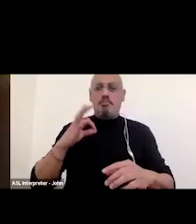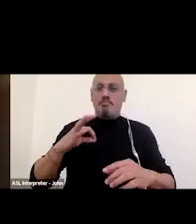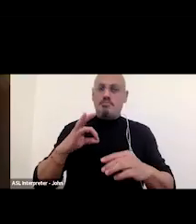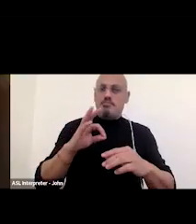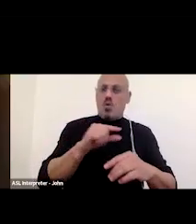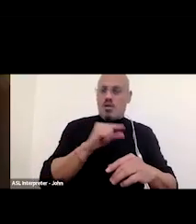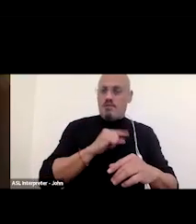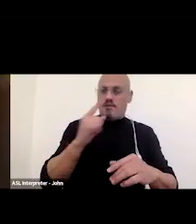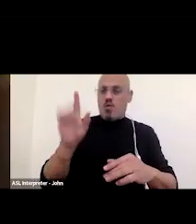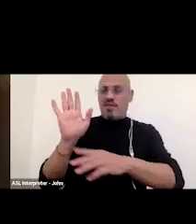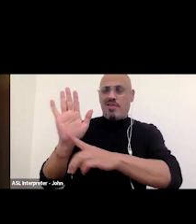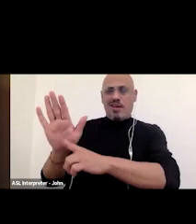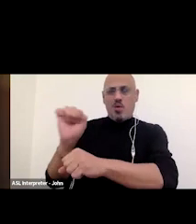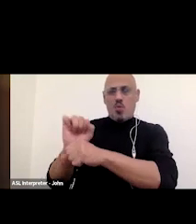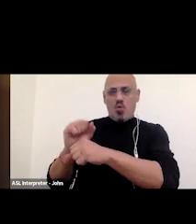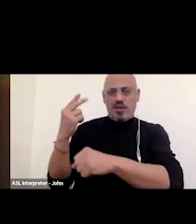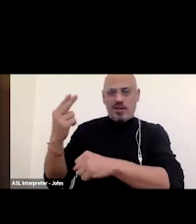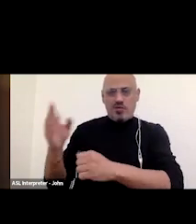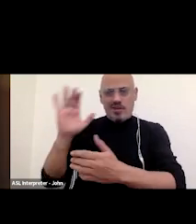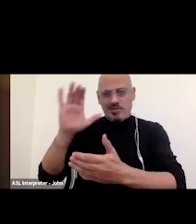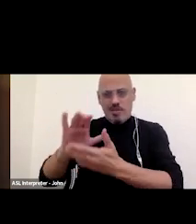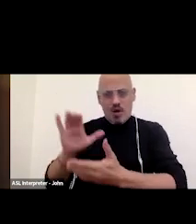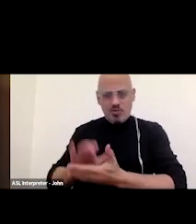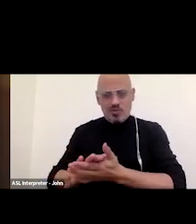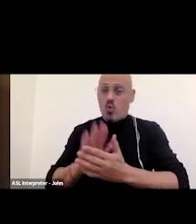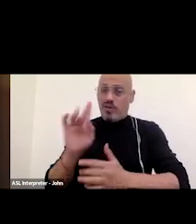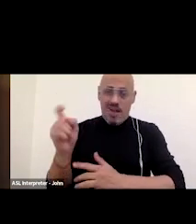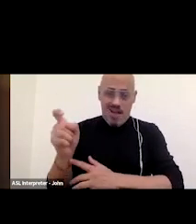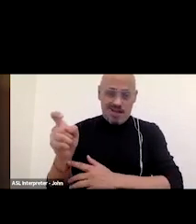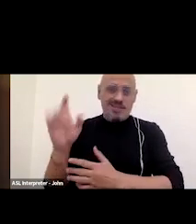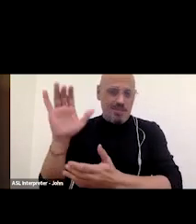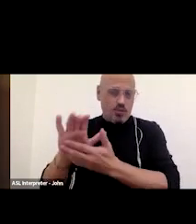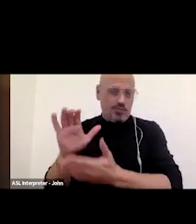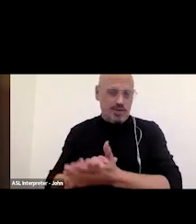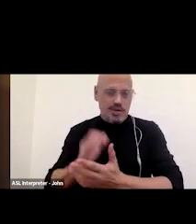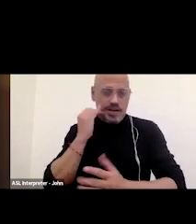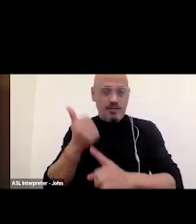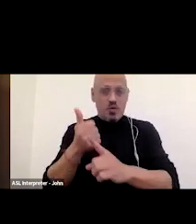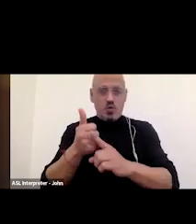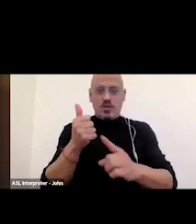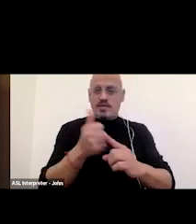of that spouse or ex-spouse. If you are claiming on the record